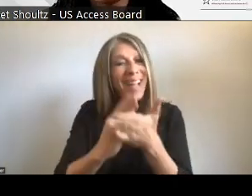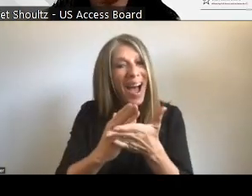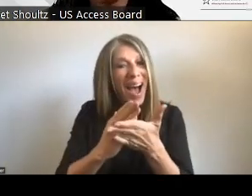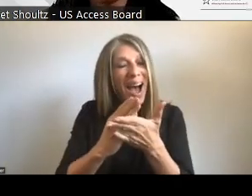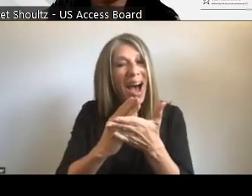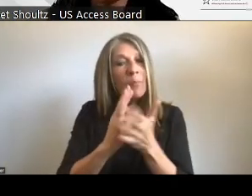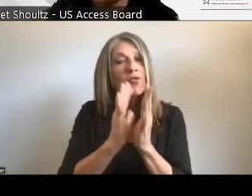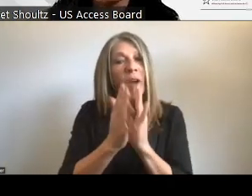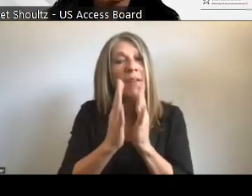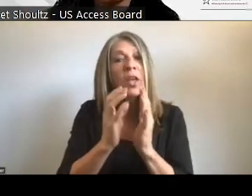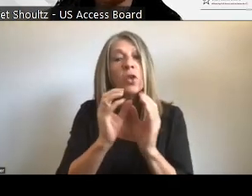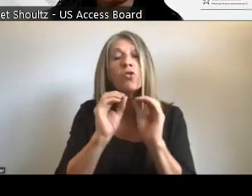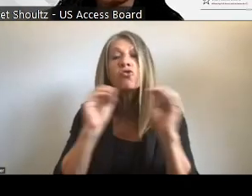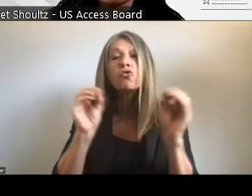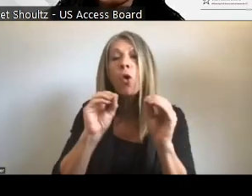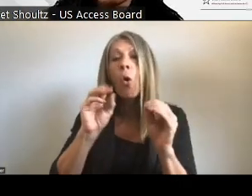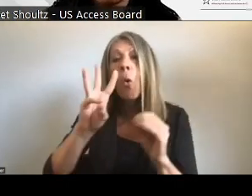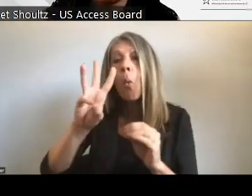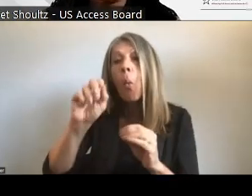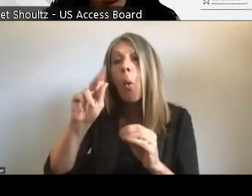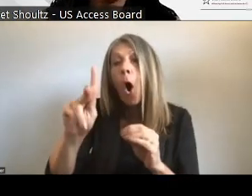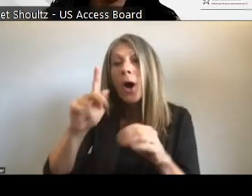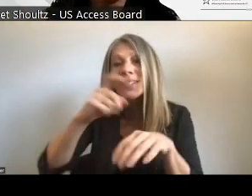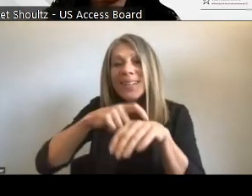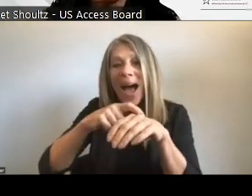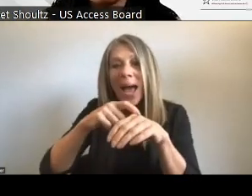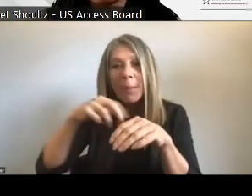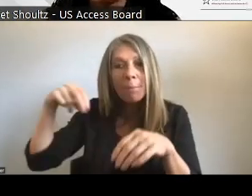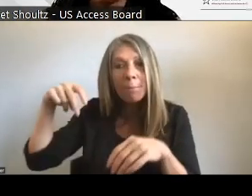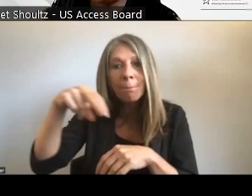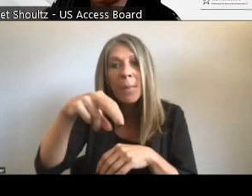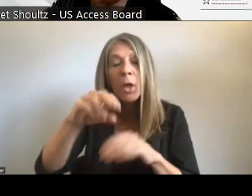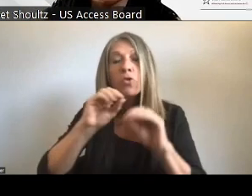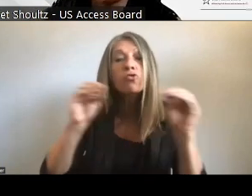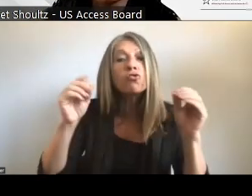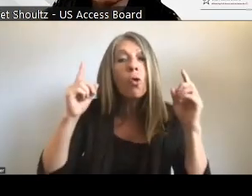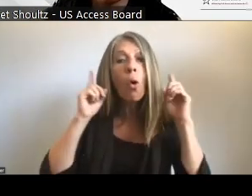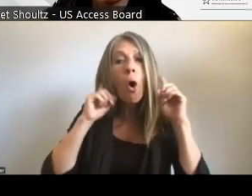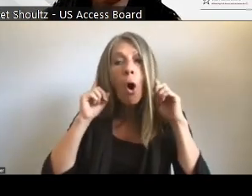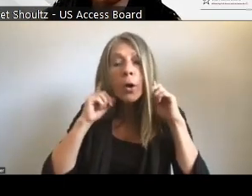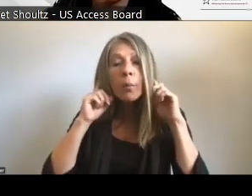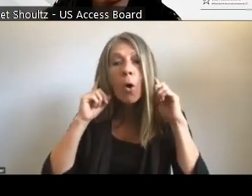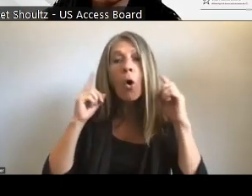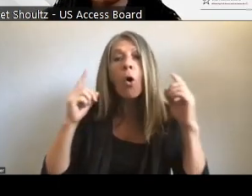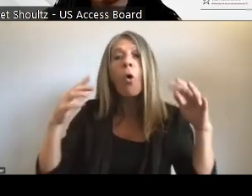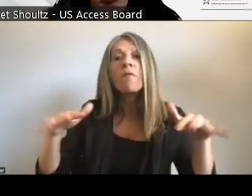there is no walk interval, and thus no audible or vibrotactile walk indication.